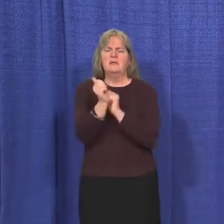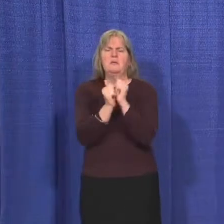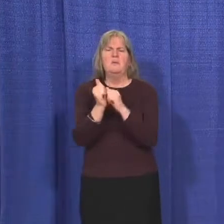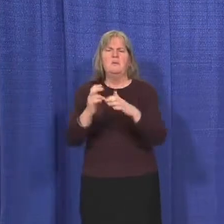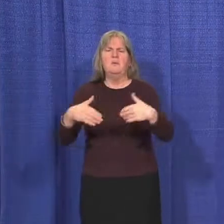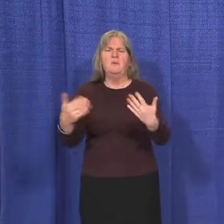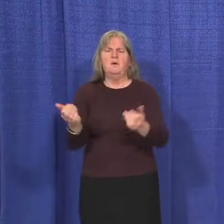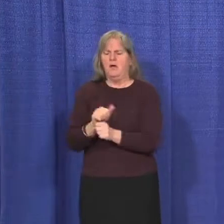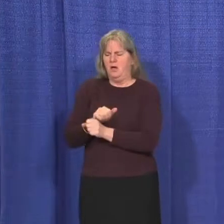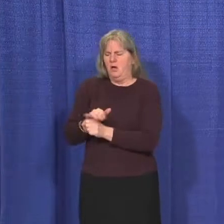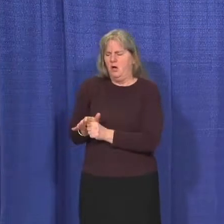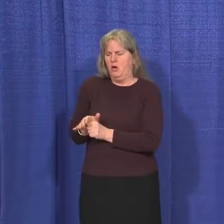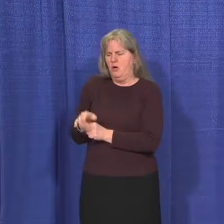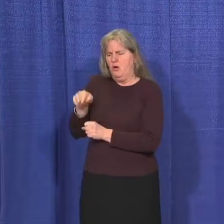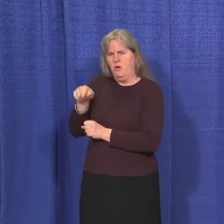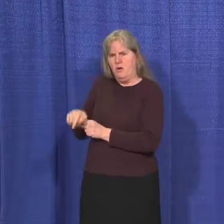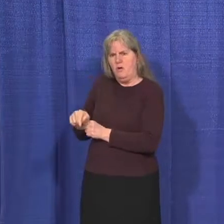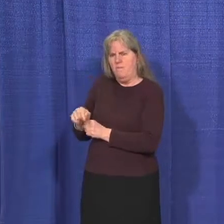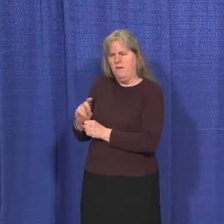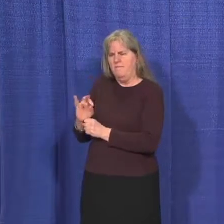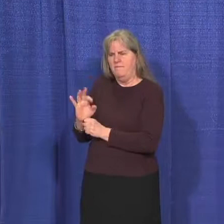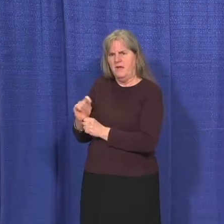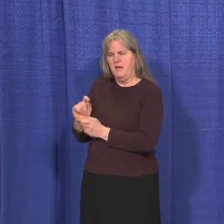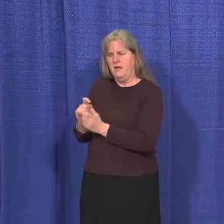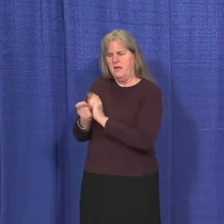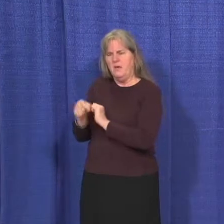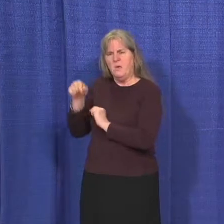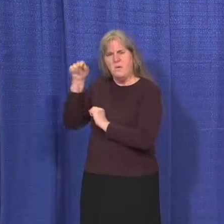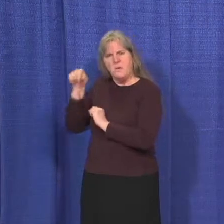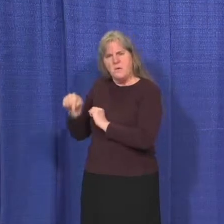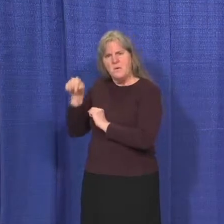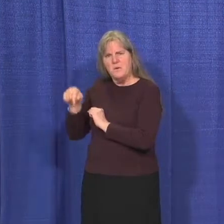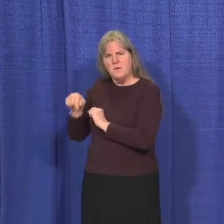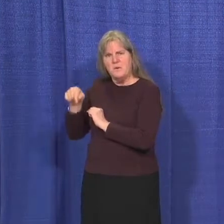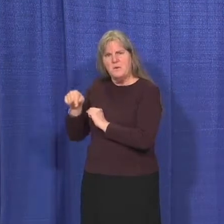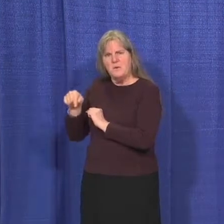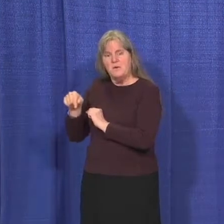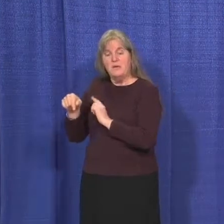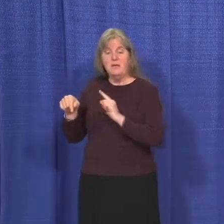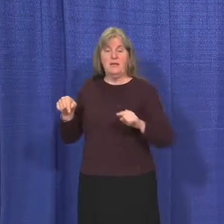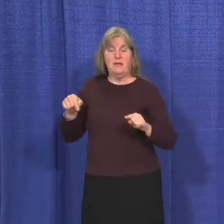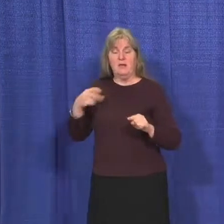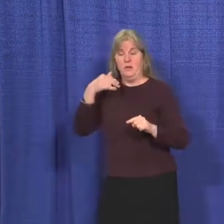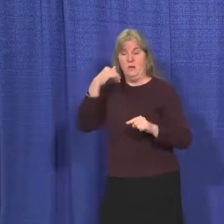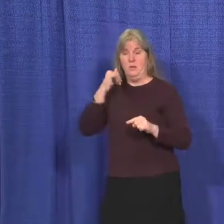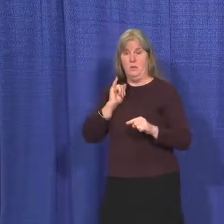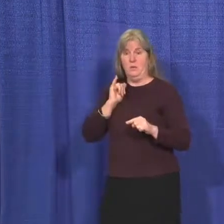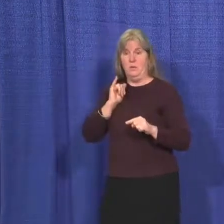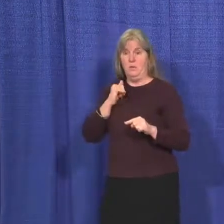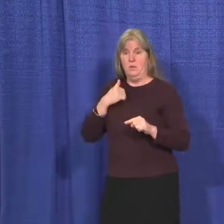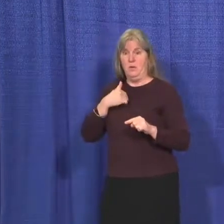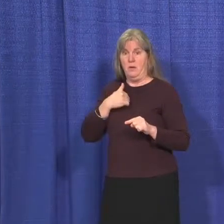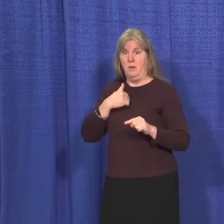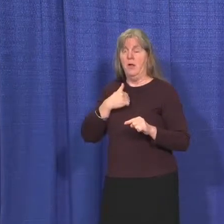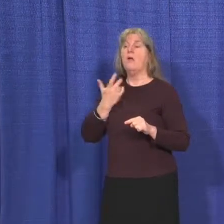In this race, the new virus tactic is a variant of COVID. On our side of the battle, we